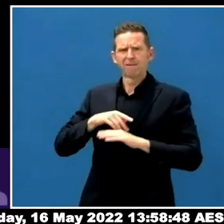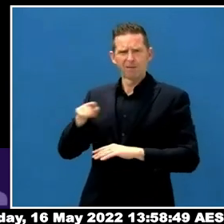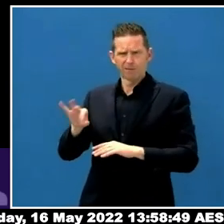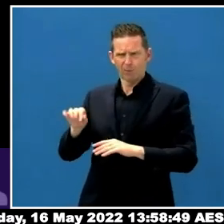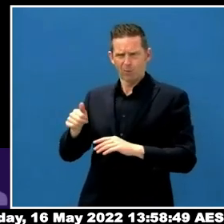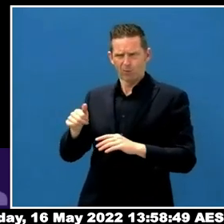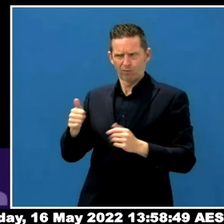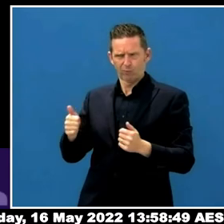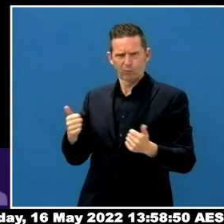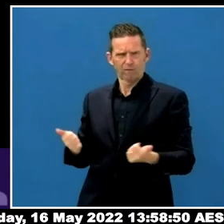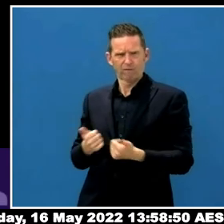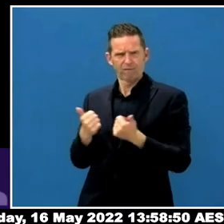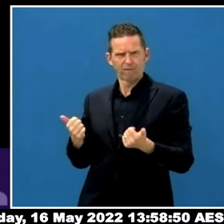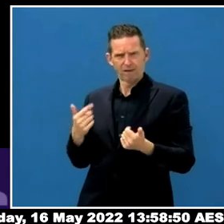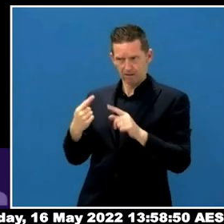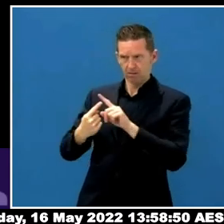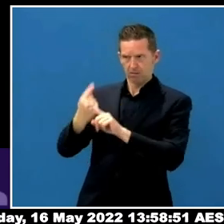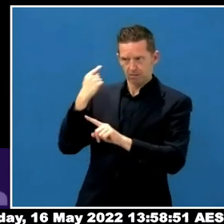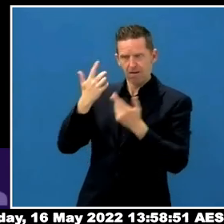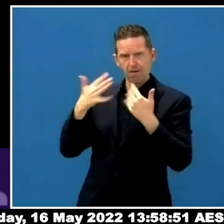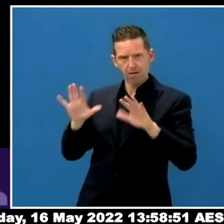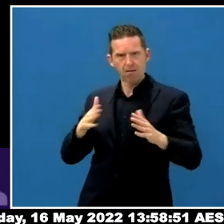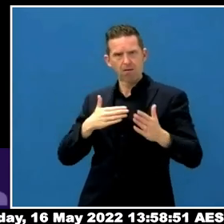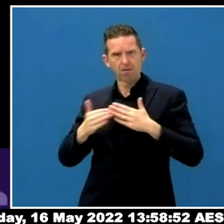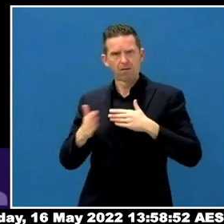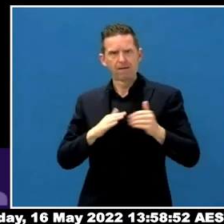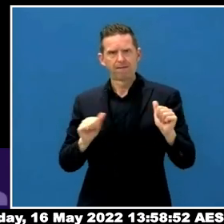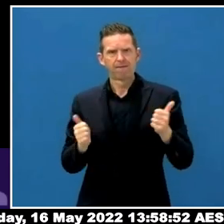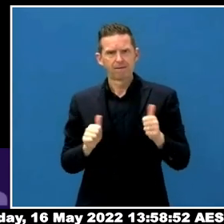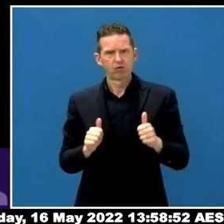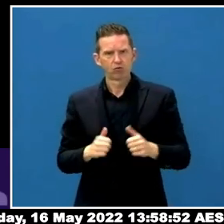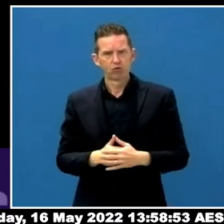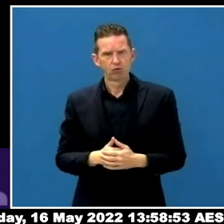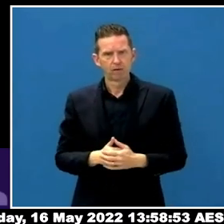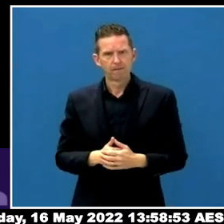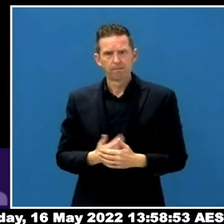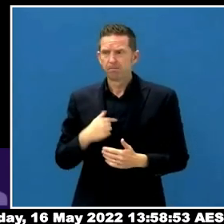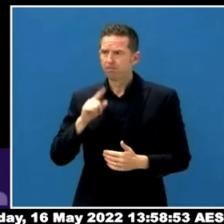arranged and that Simon was quite comfortable with that arrangement.